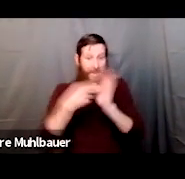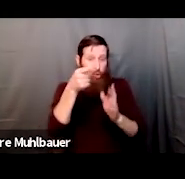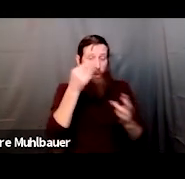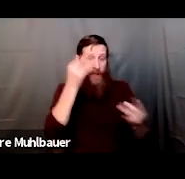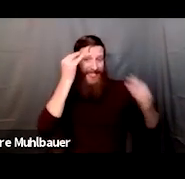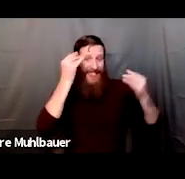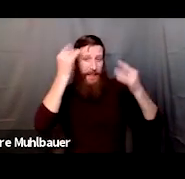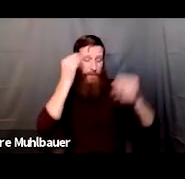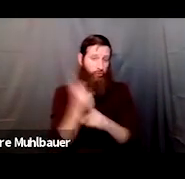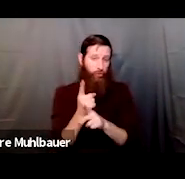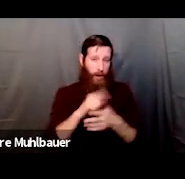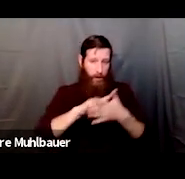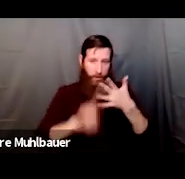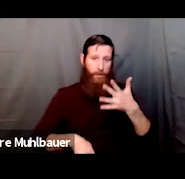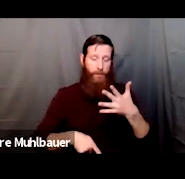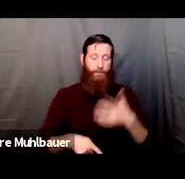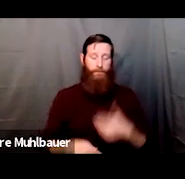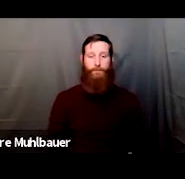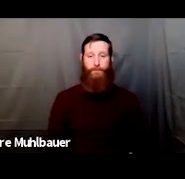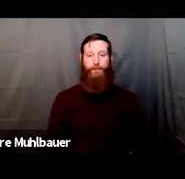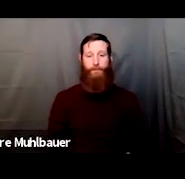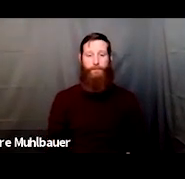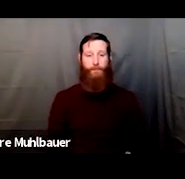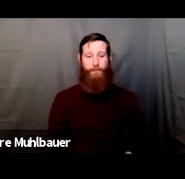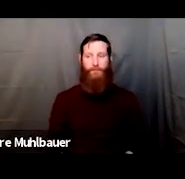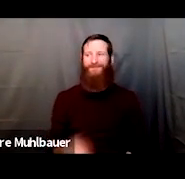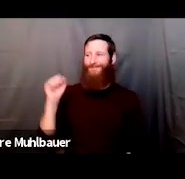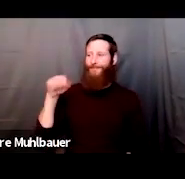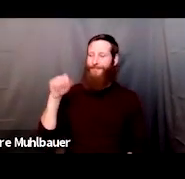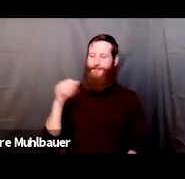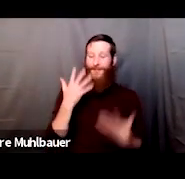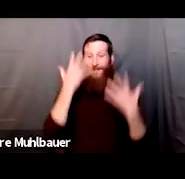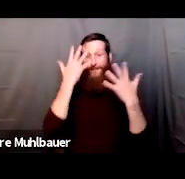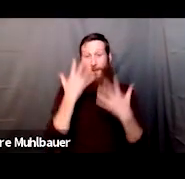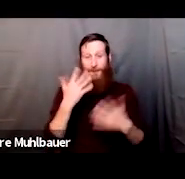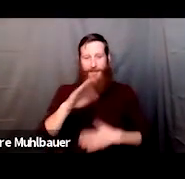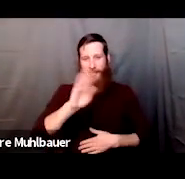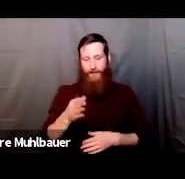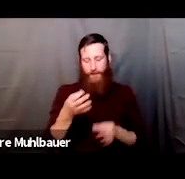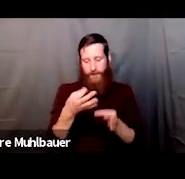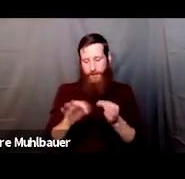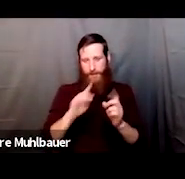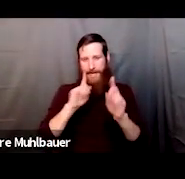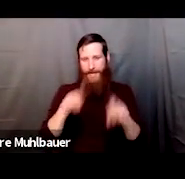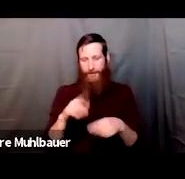Unfortunately, there is never a simple answer when it comes to managing avalanche terrain